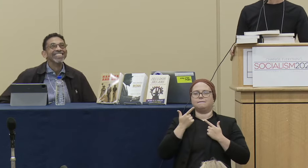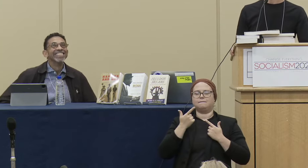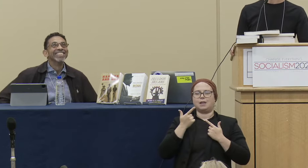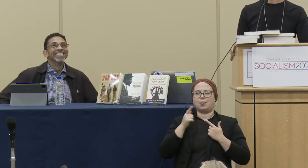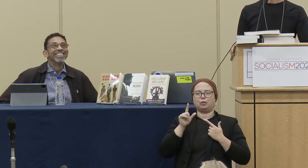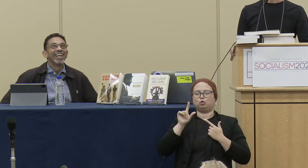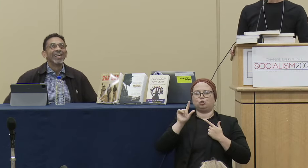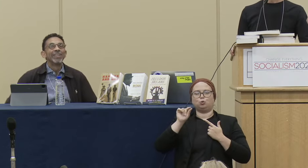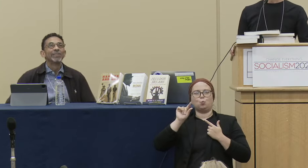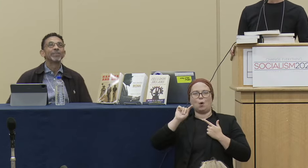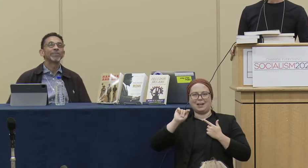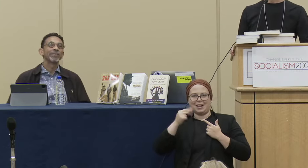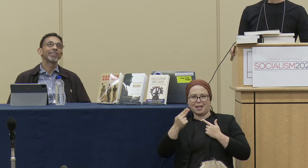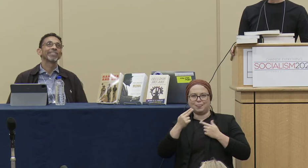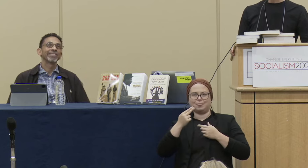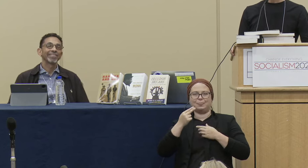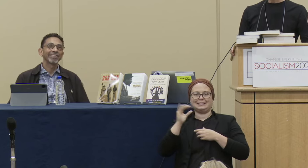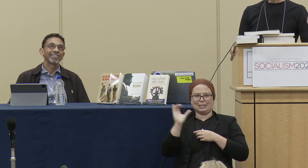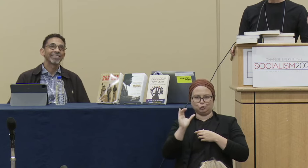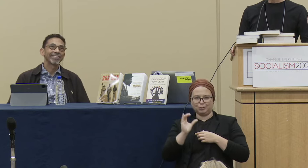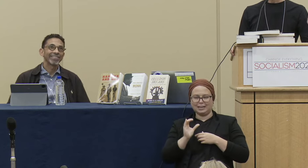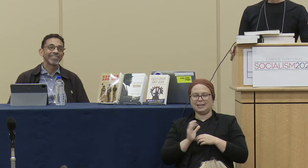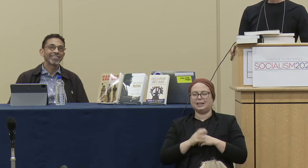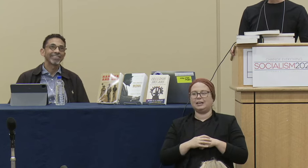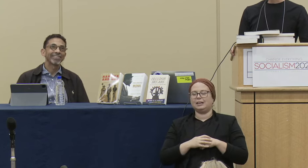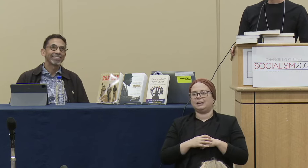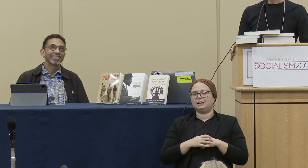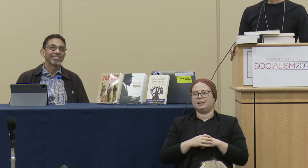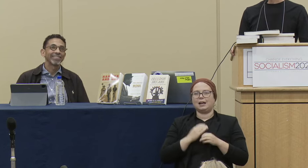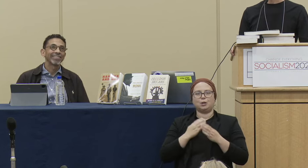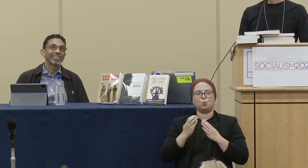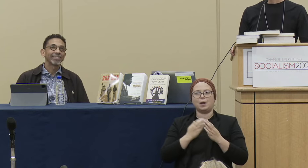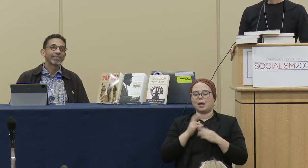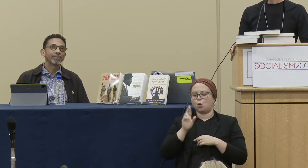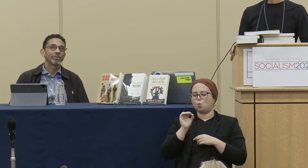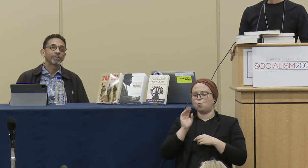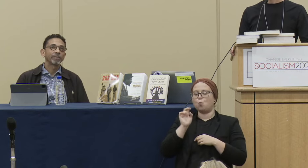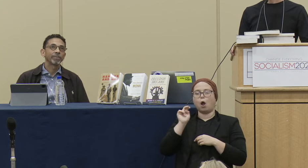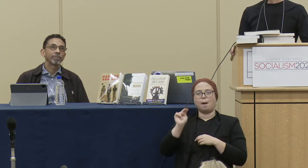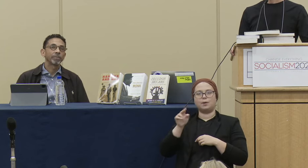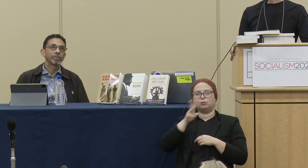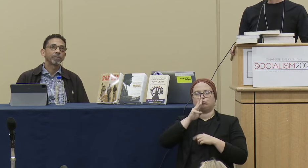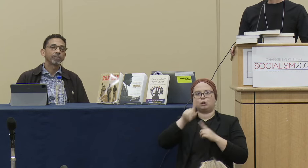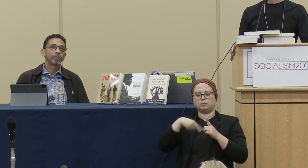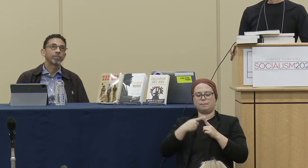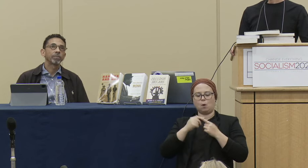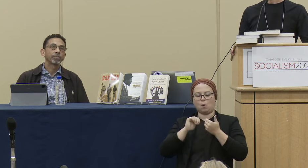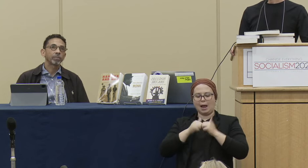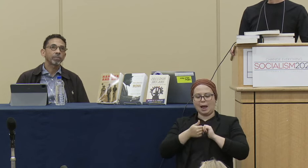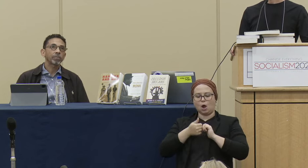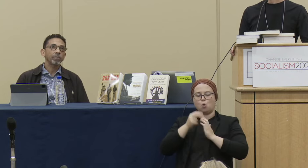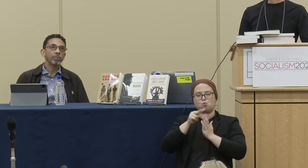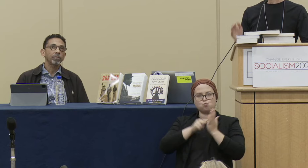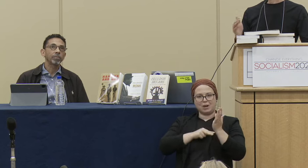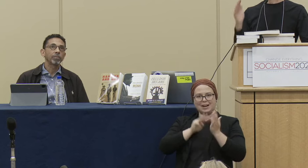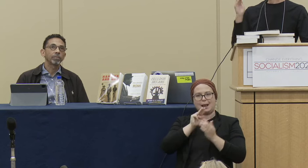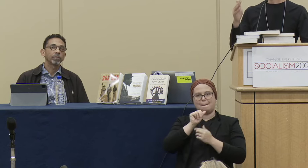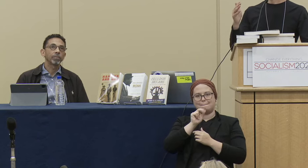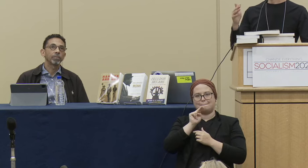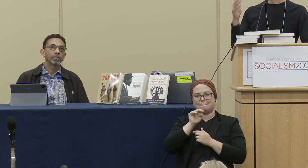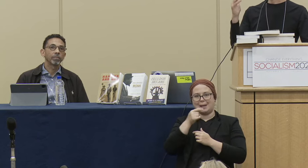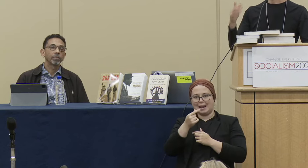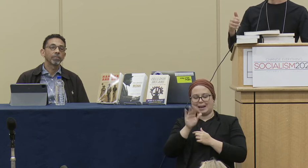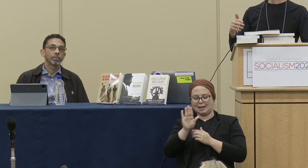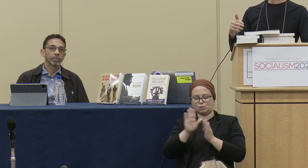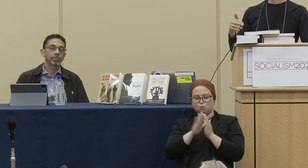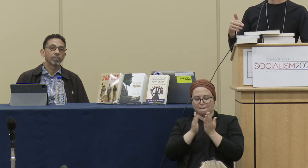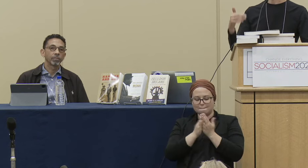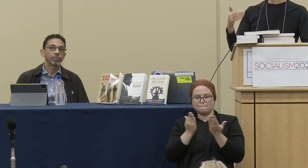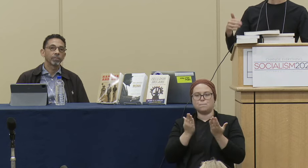know, in the 21st century . Anyway, Robin talking about how